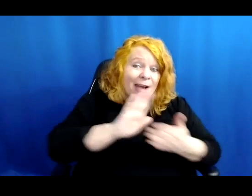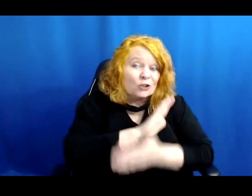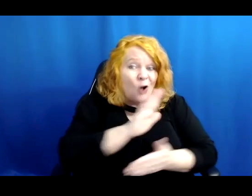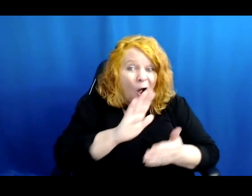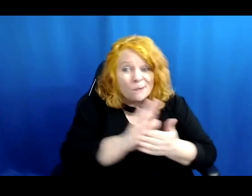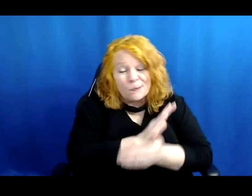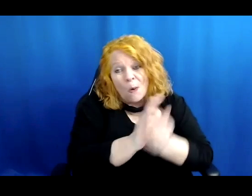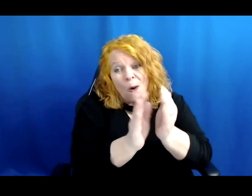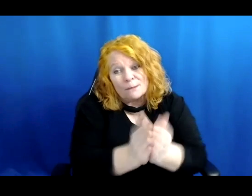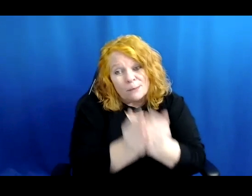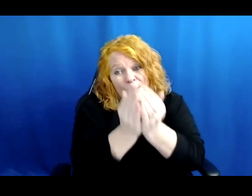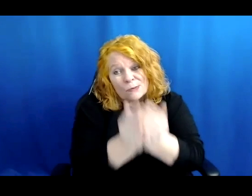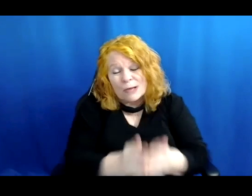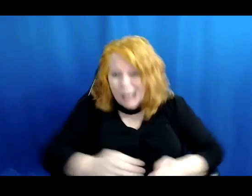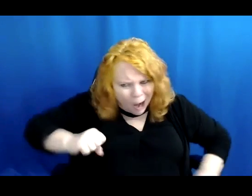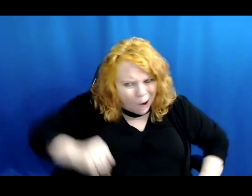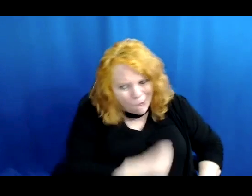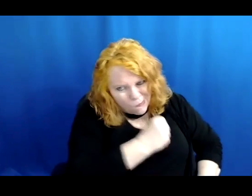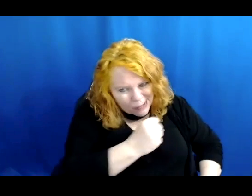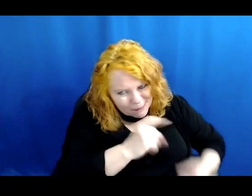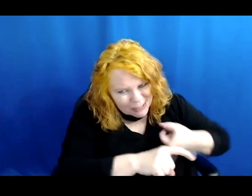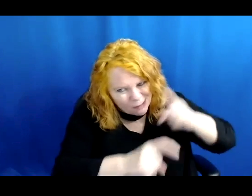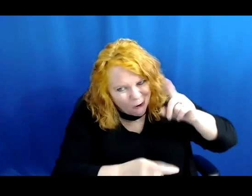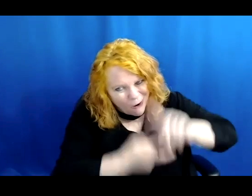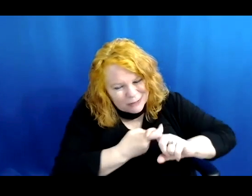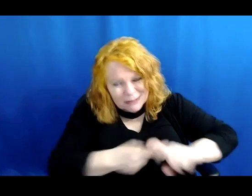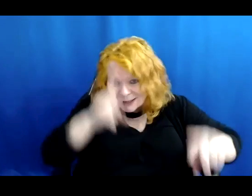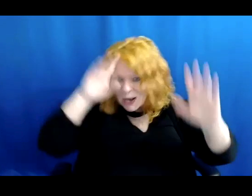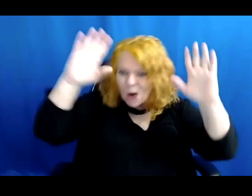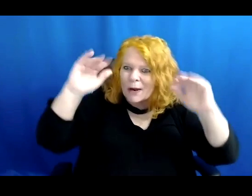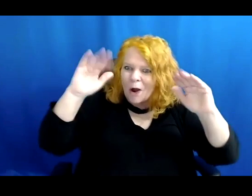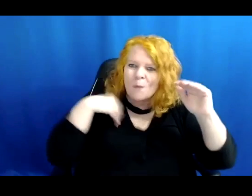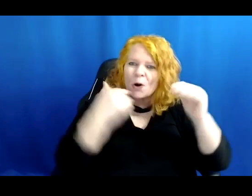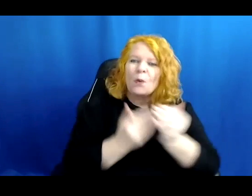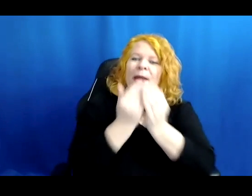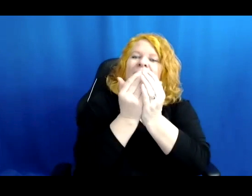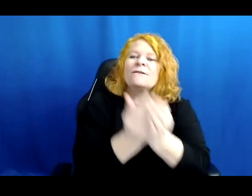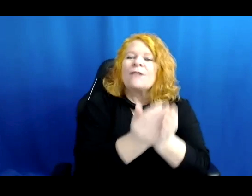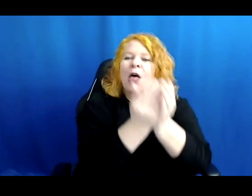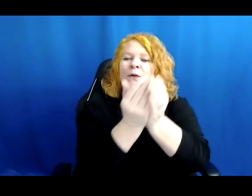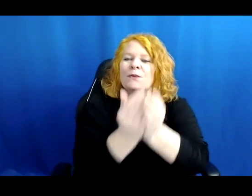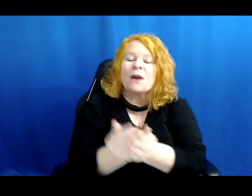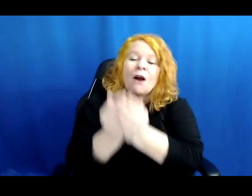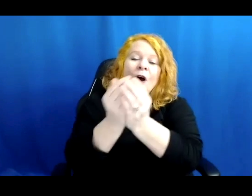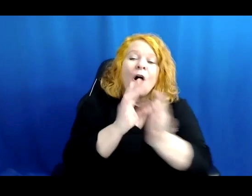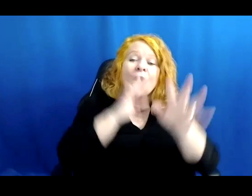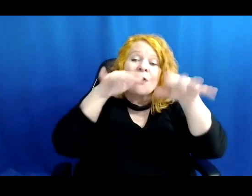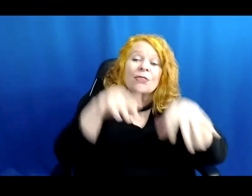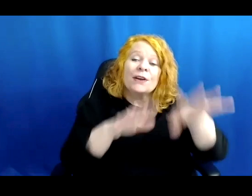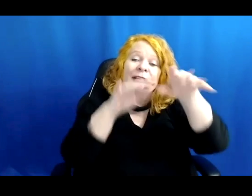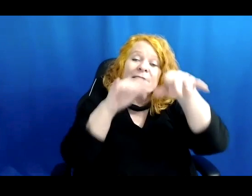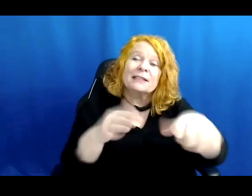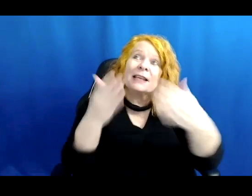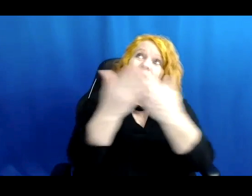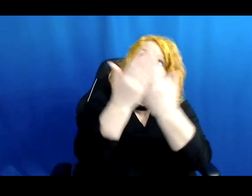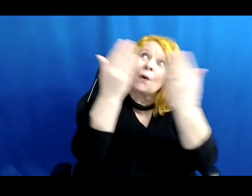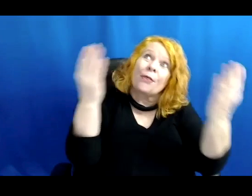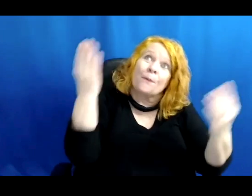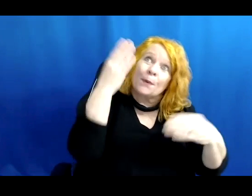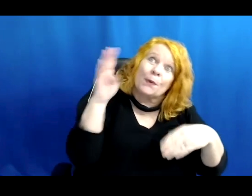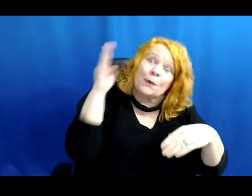Ahoy me hearties we hope we float. On the open seas under the bright blue sky,